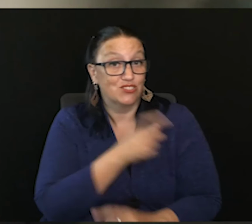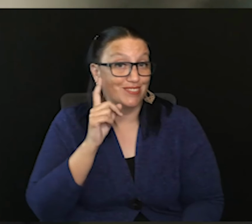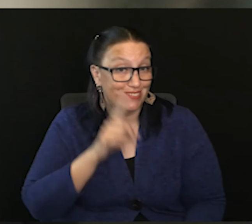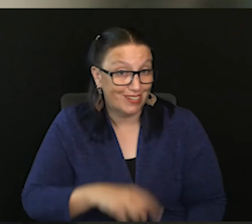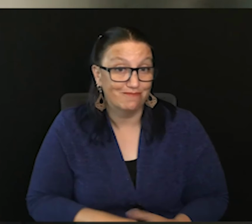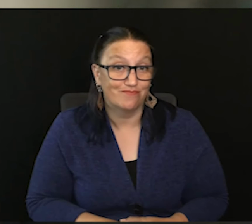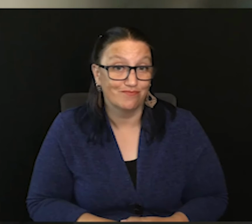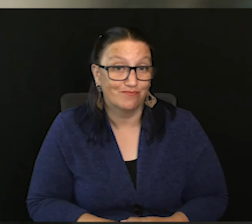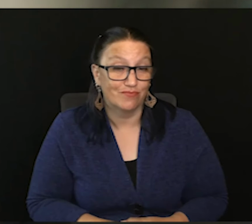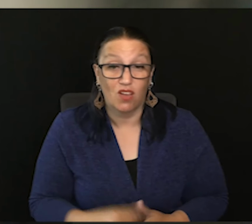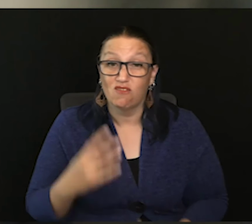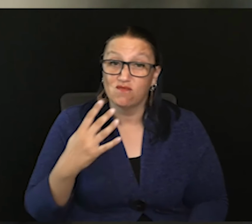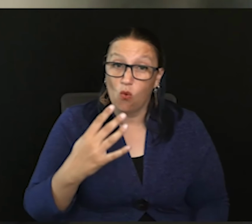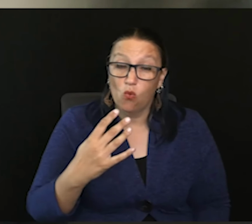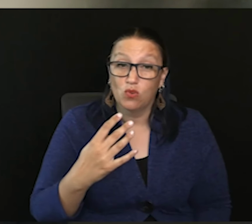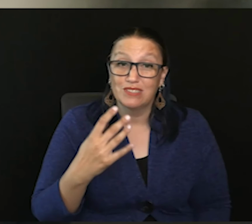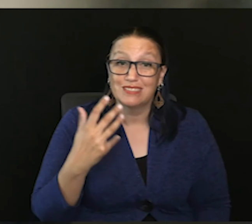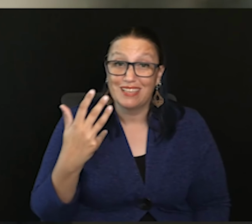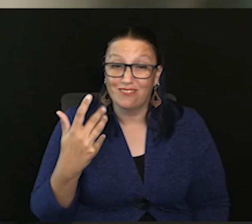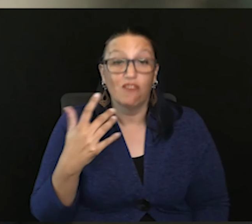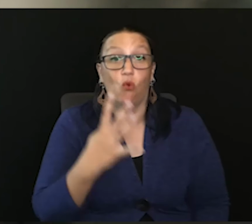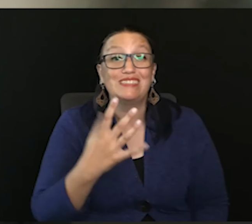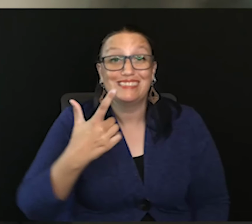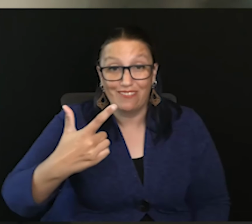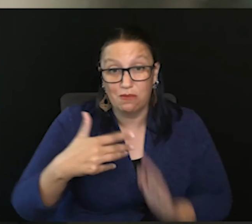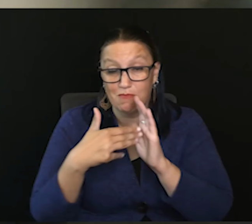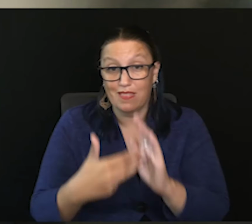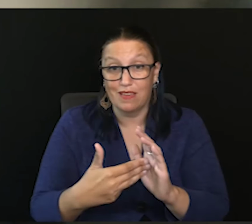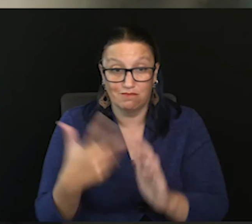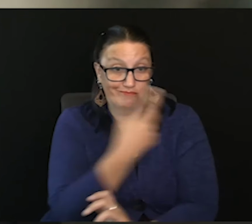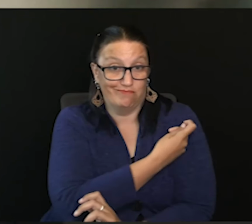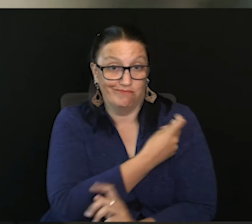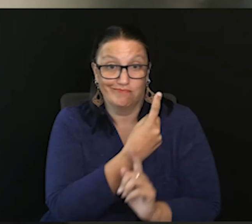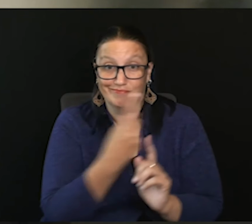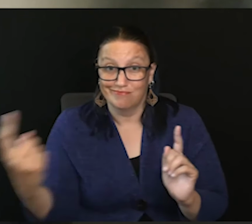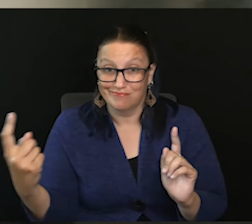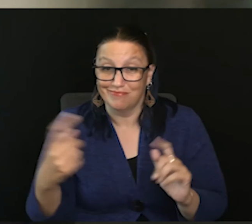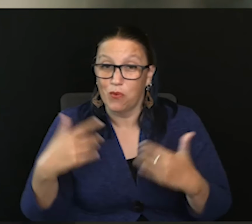and we've now passed 47 million doses, all up very significantly.